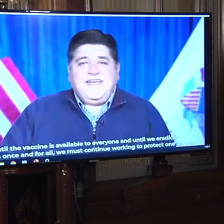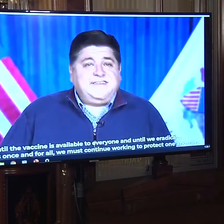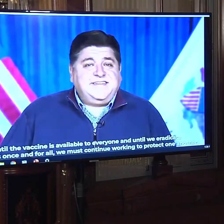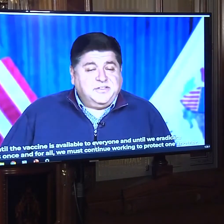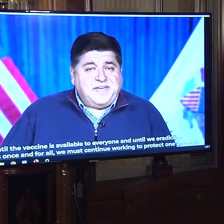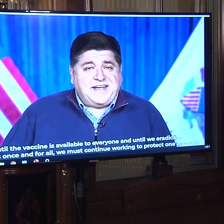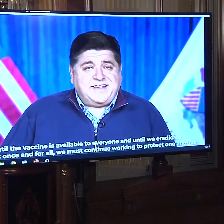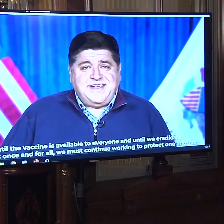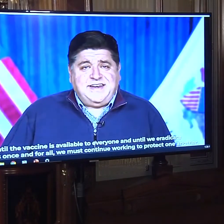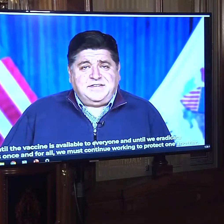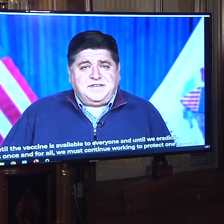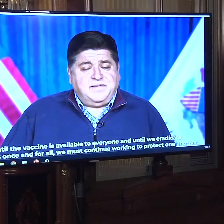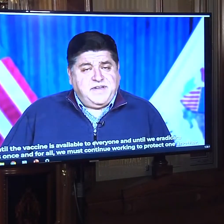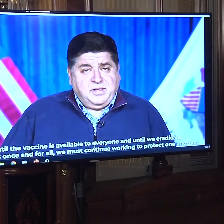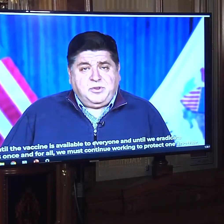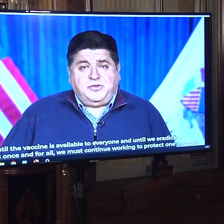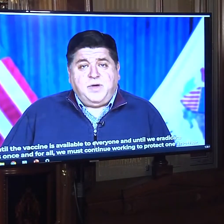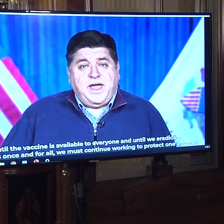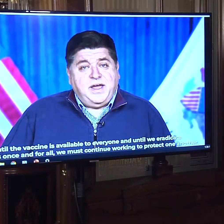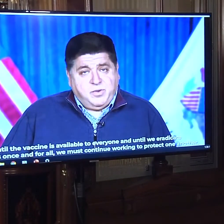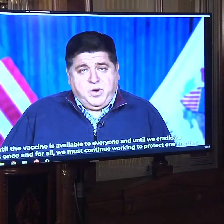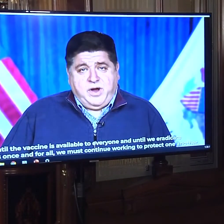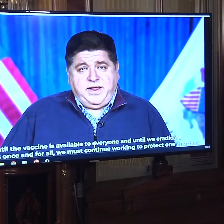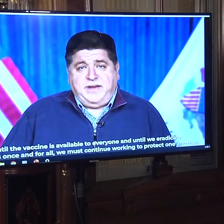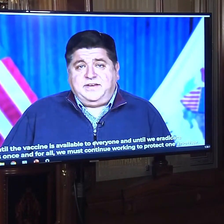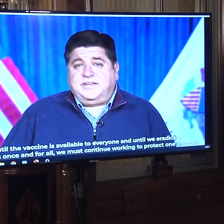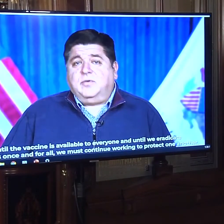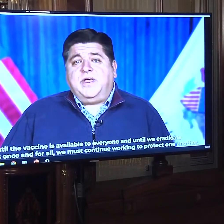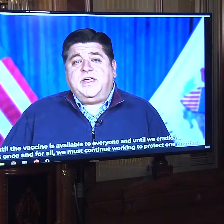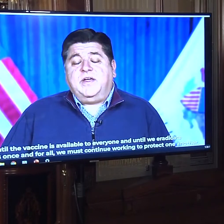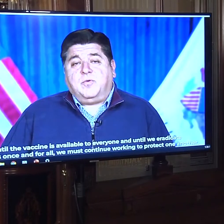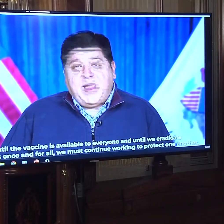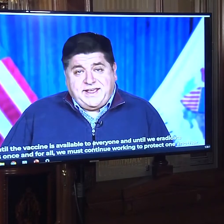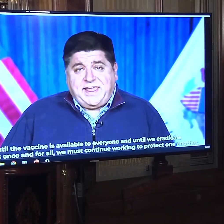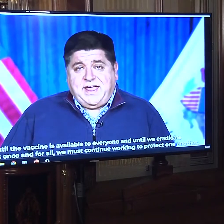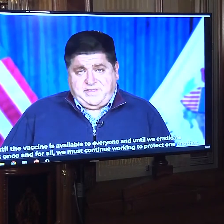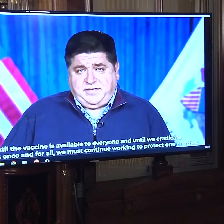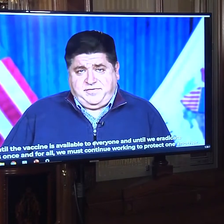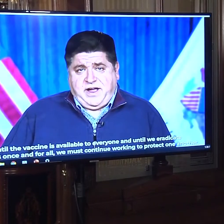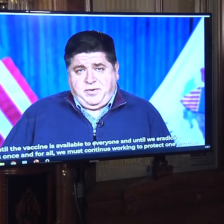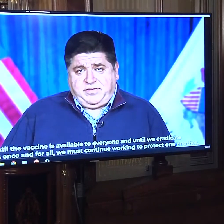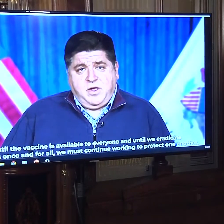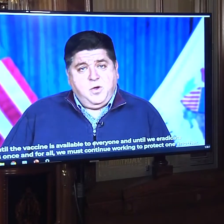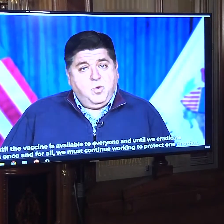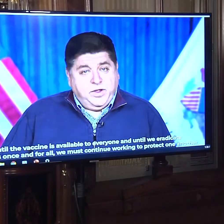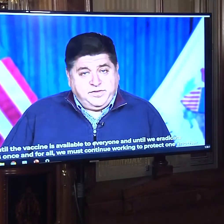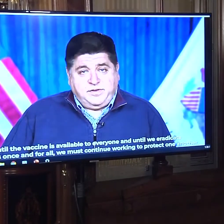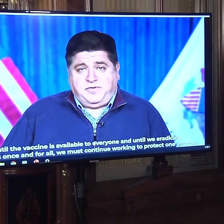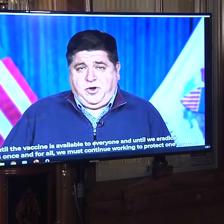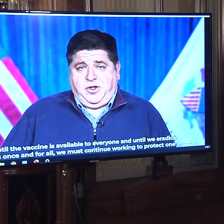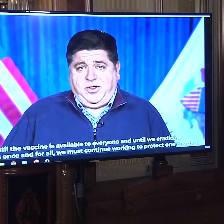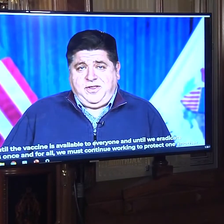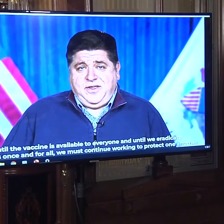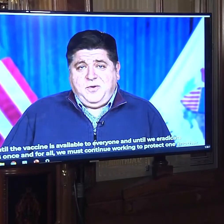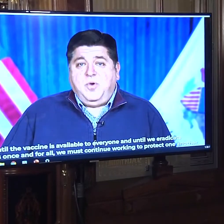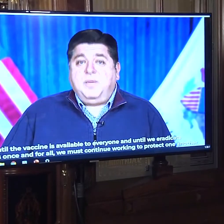DIFFICULT TIME YET IN OUR STRUGGLE WITH COVID-19, ESPECIALLY WITH THE HOLIDAYS APPROACHING UNTIL THE VACCINE IS